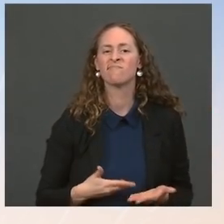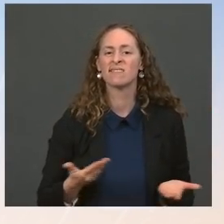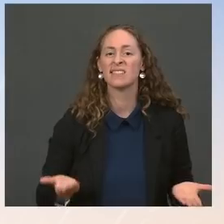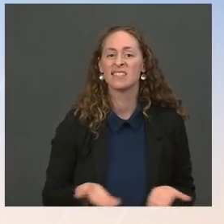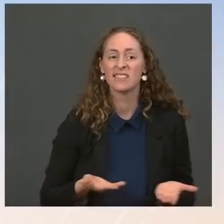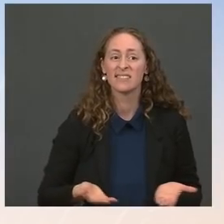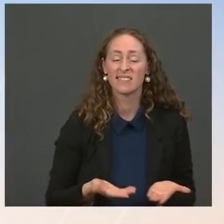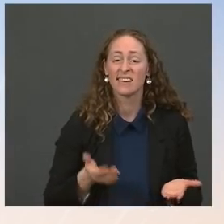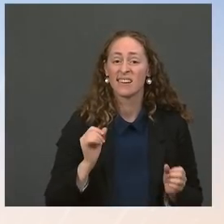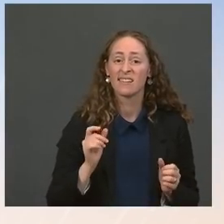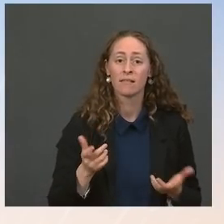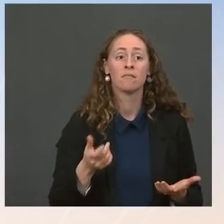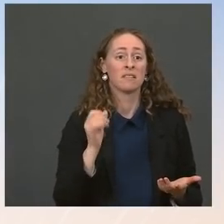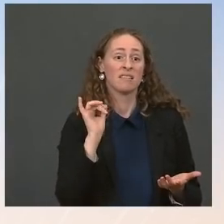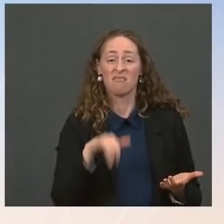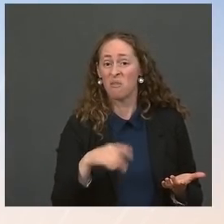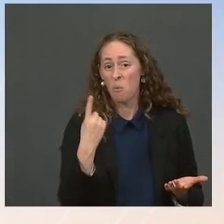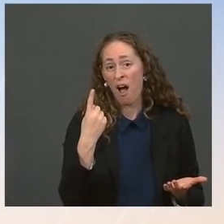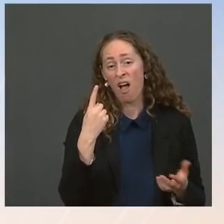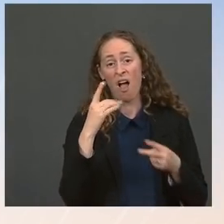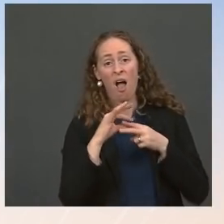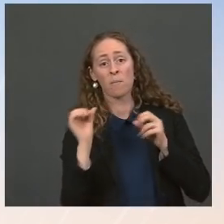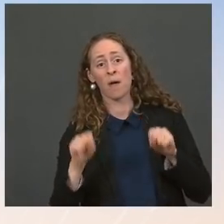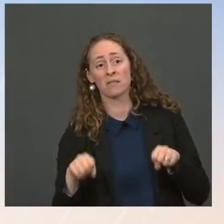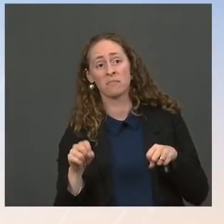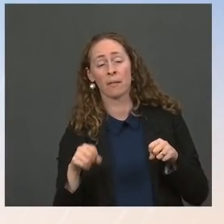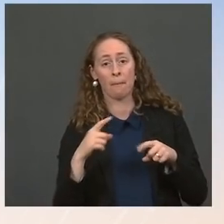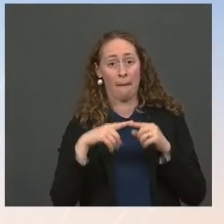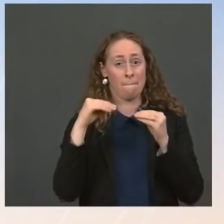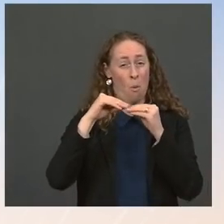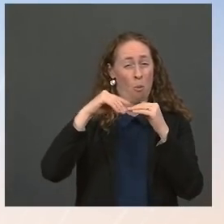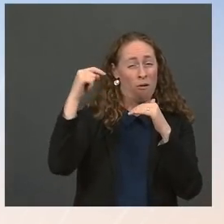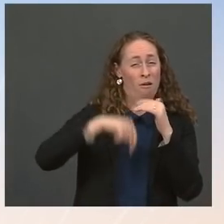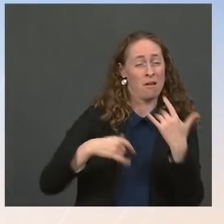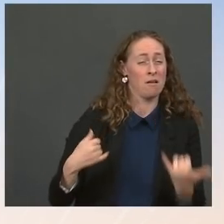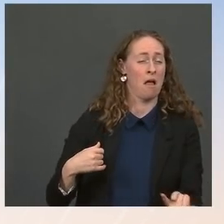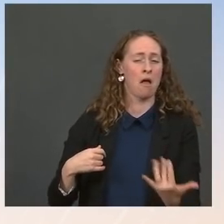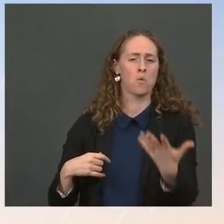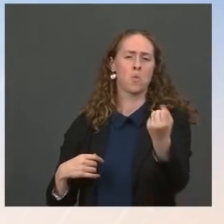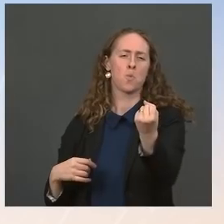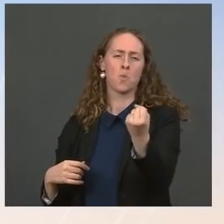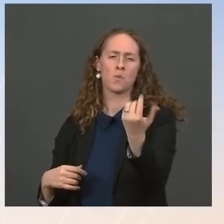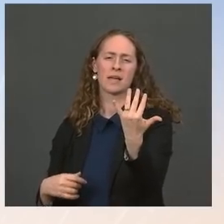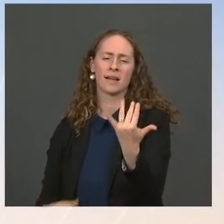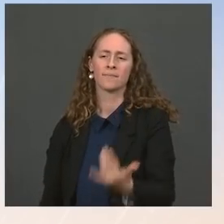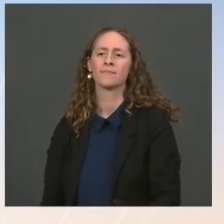but I'm not in a position yet to outline anything more we can -- any additional steps we can take. The Press: Could you say if the administration